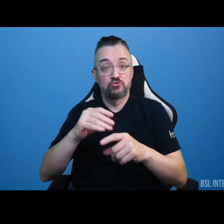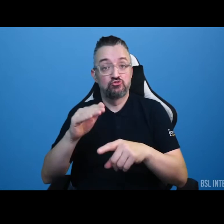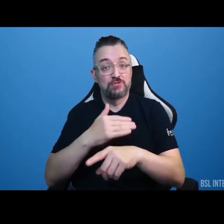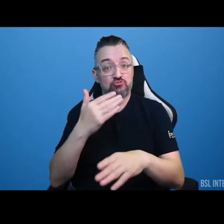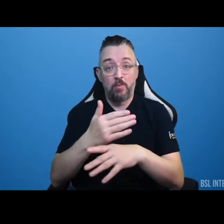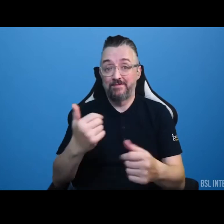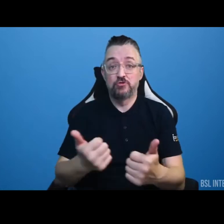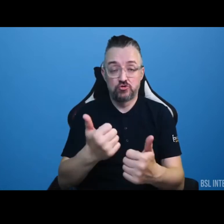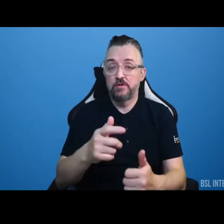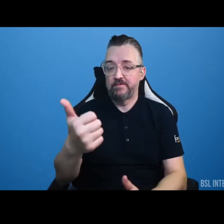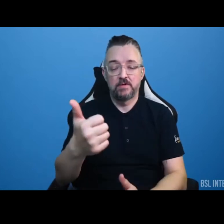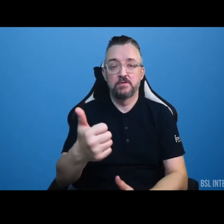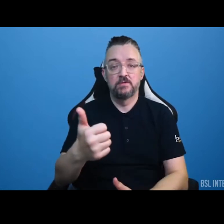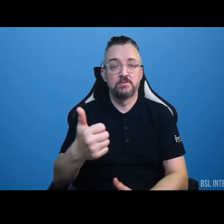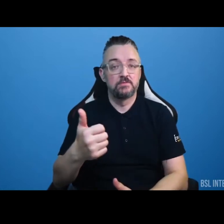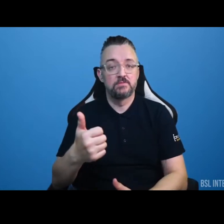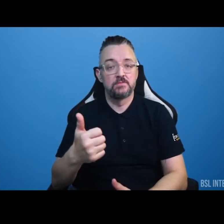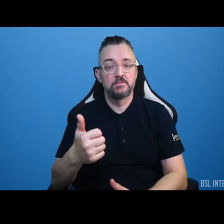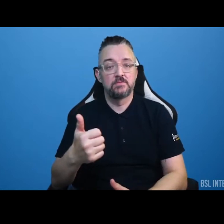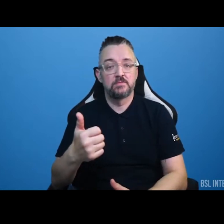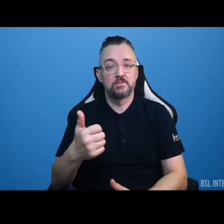Become the decision makers that are taking climate action.